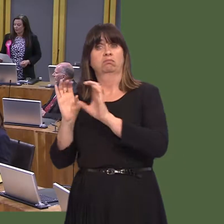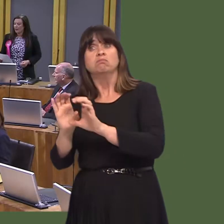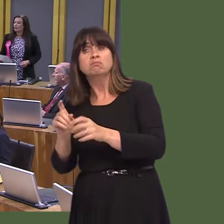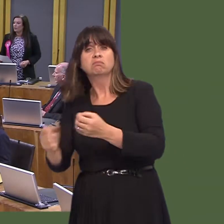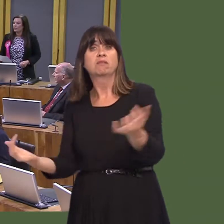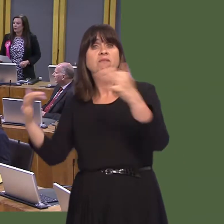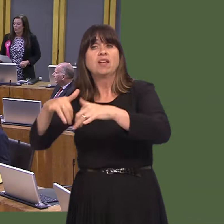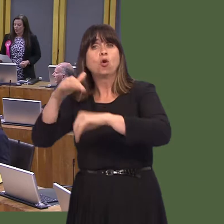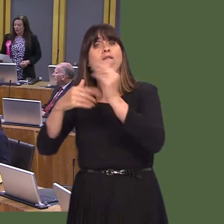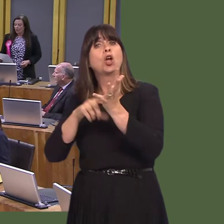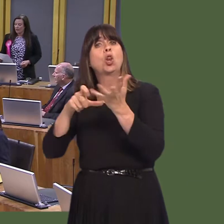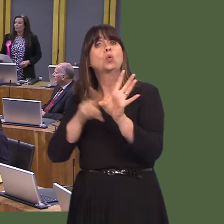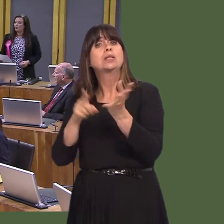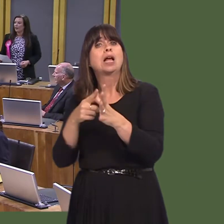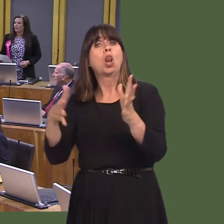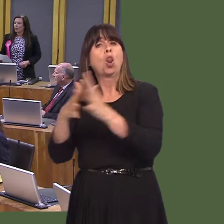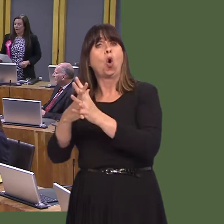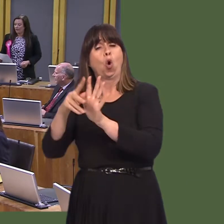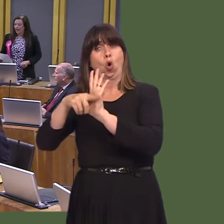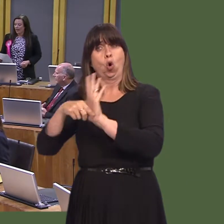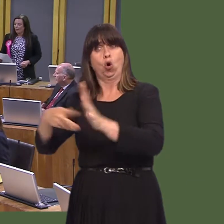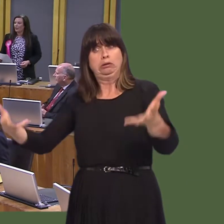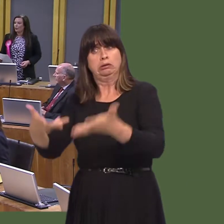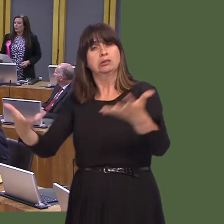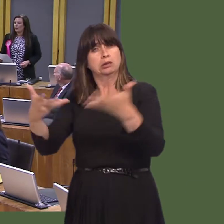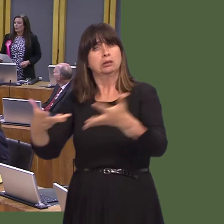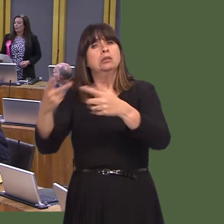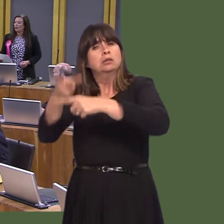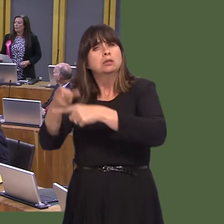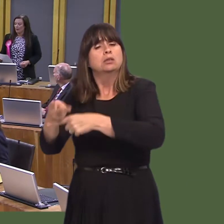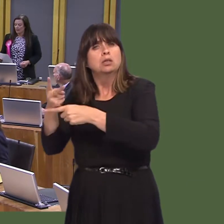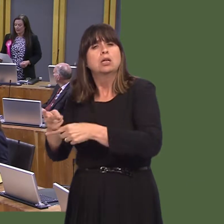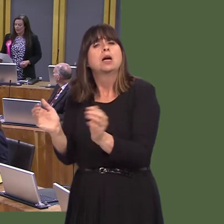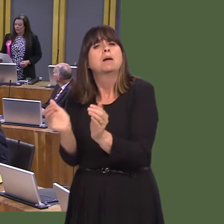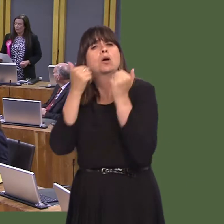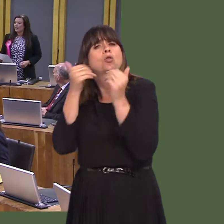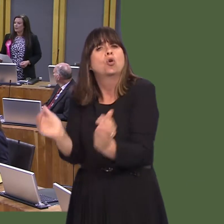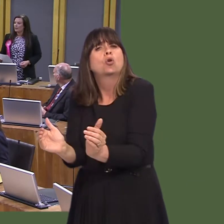of how Lucy's law could improve animal welfare by ensuring people only get puppies from rescue